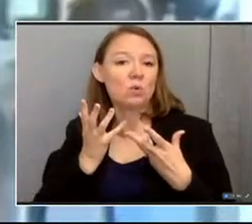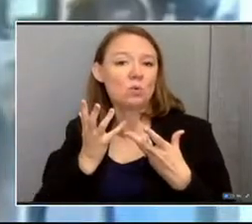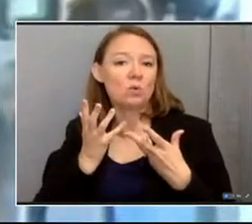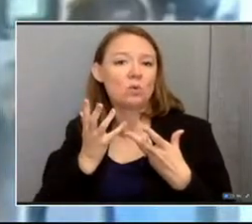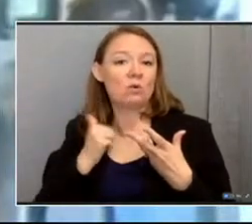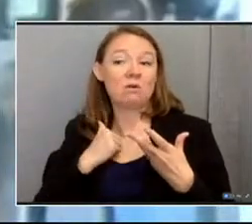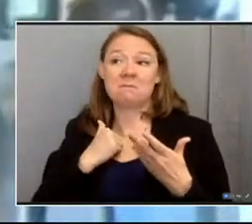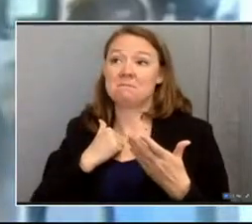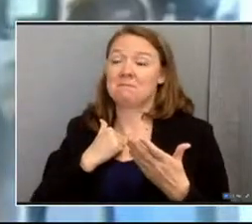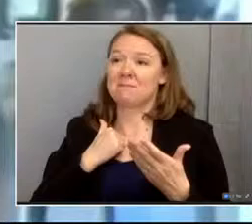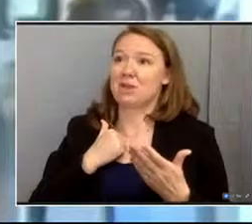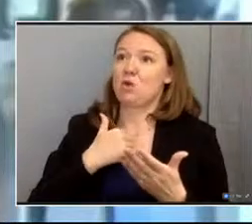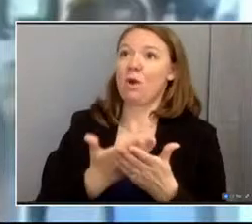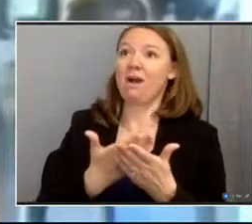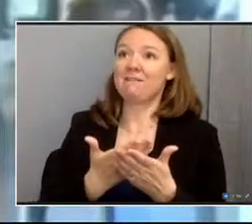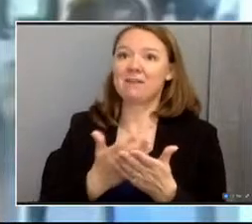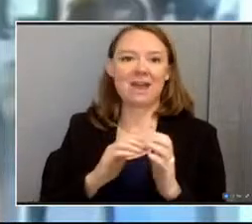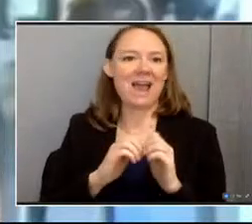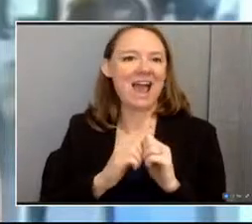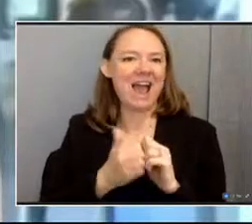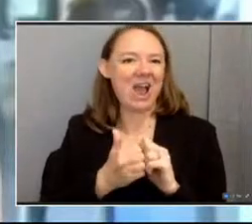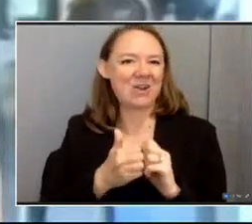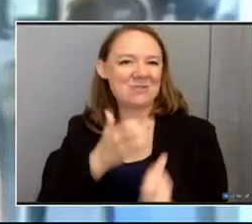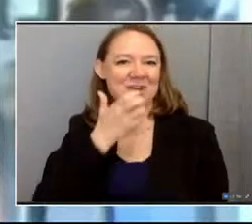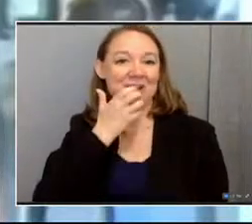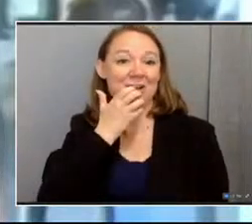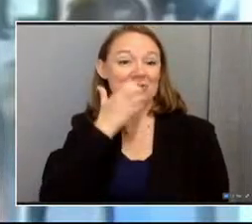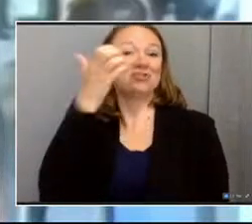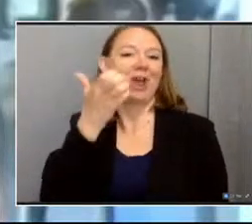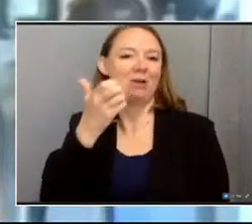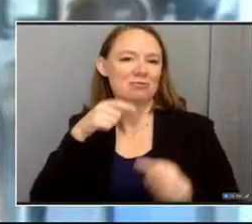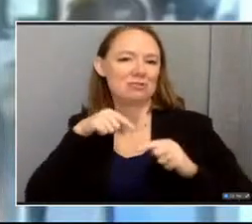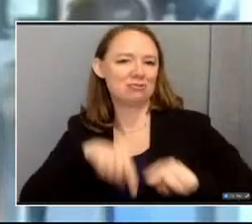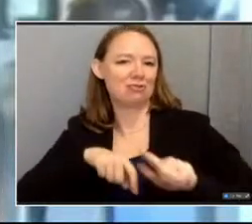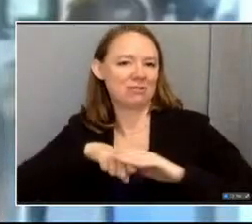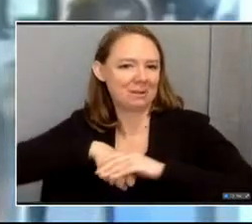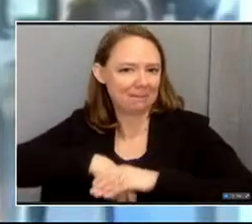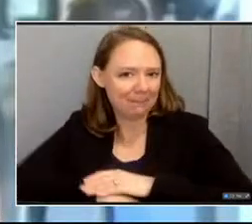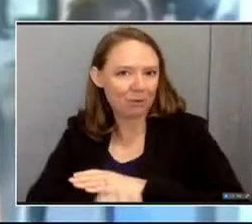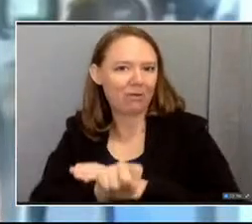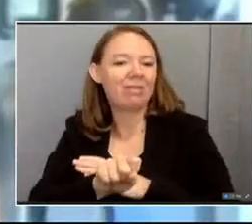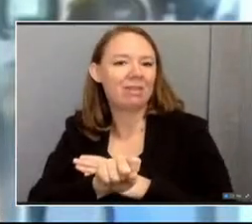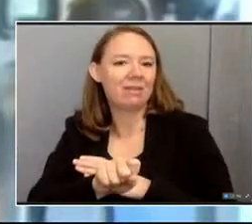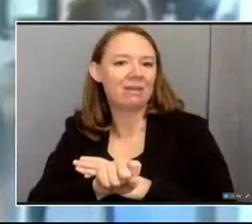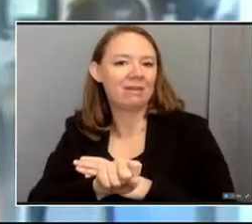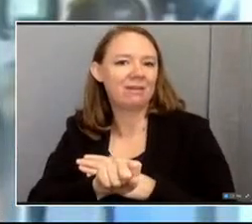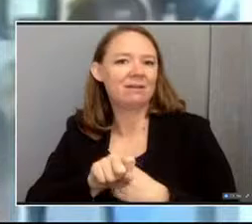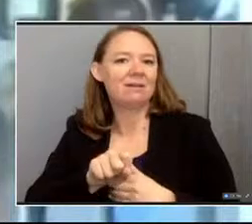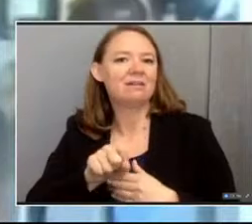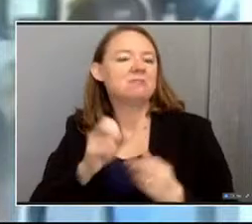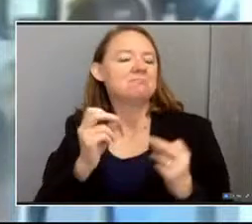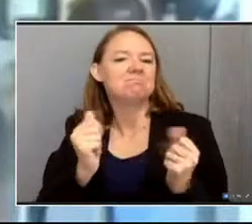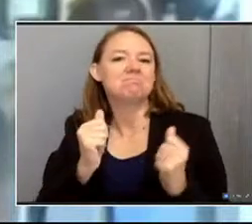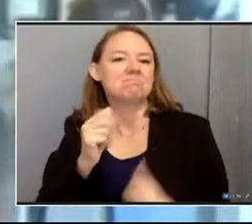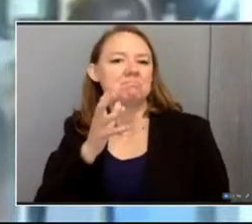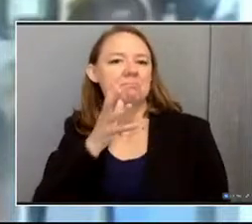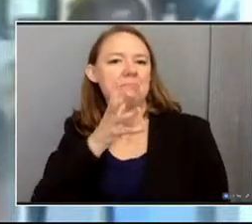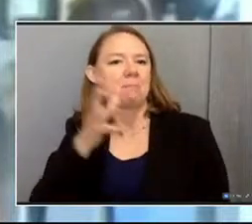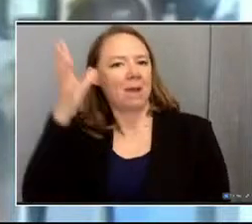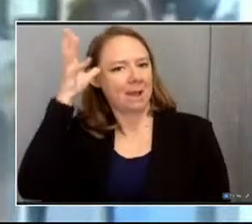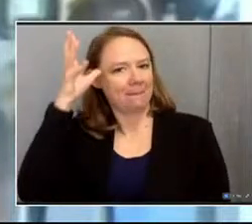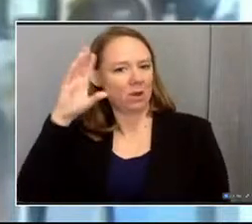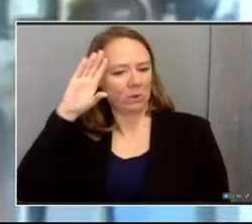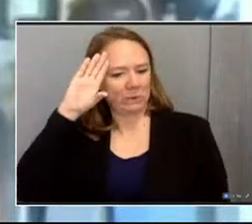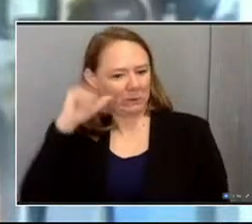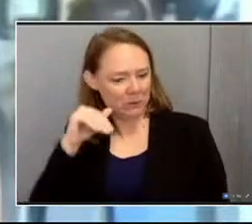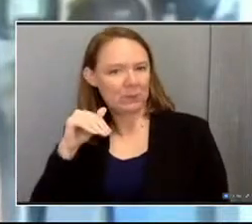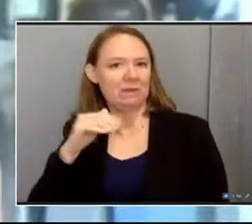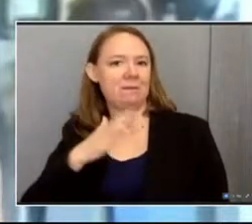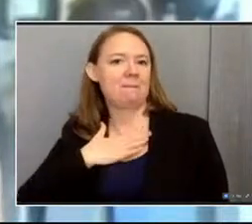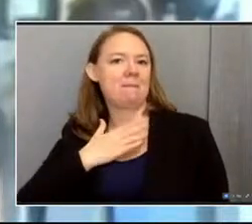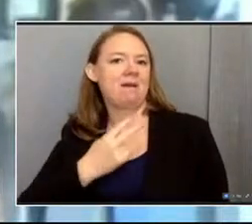shout during my birth. So my parents knew that my voice was going to be used for something special.